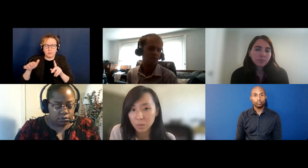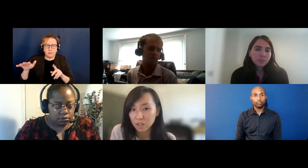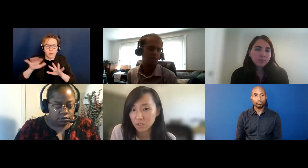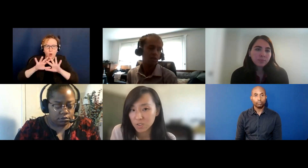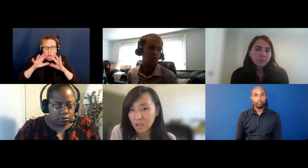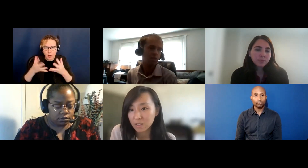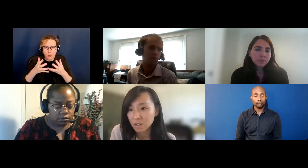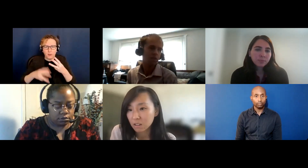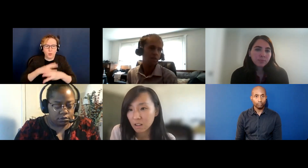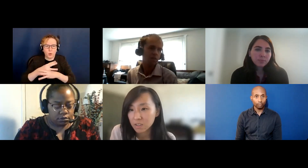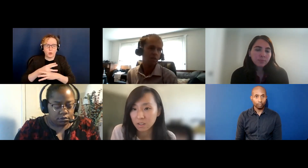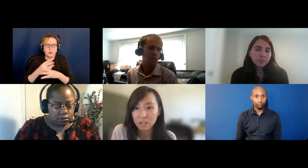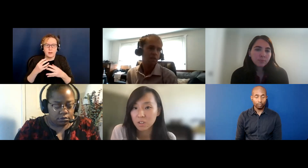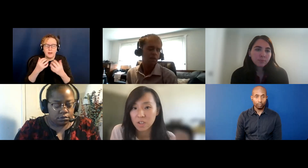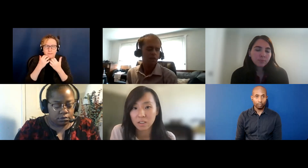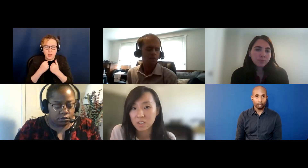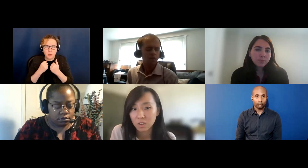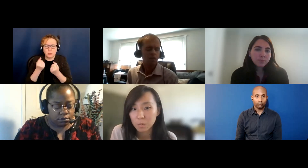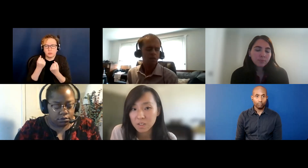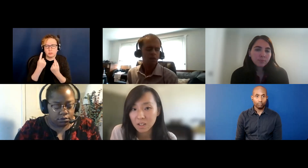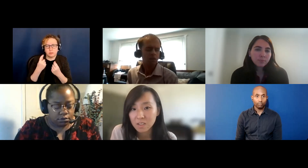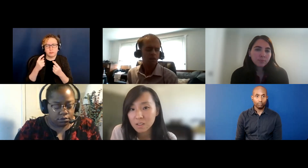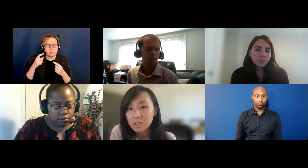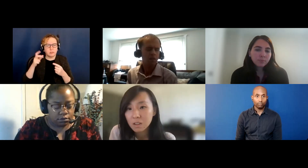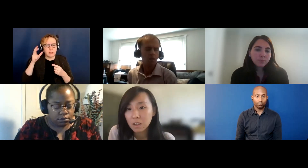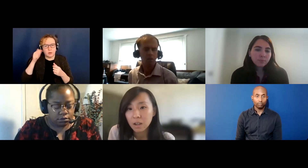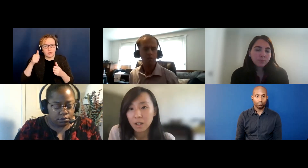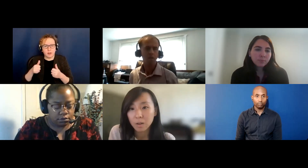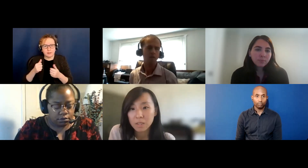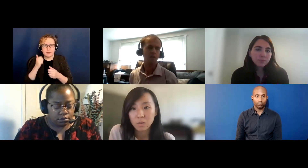and understand hearing loss and their daily circumstances.